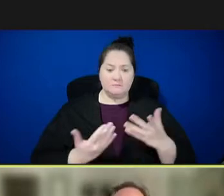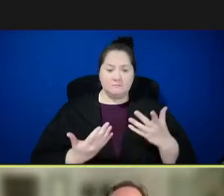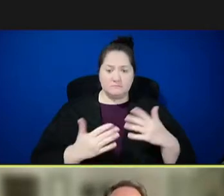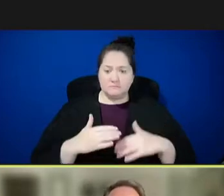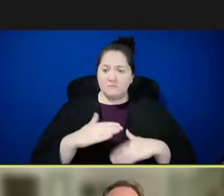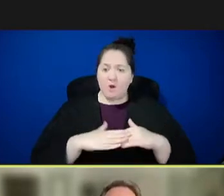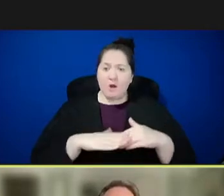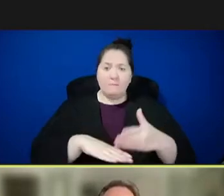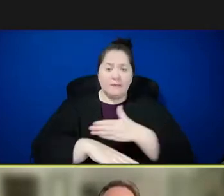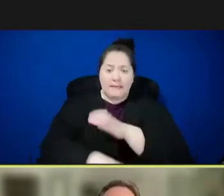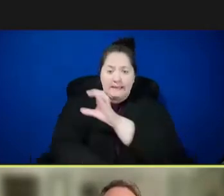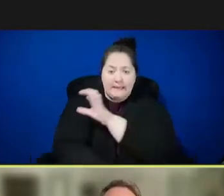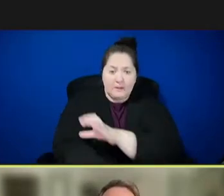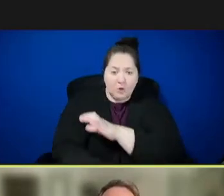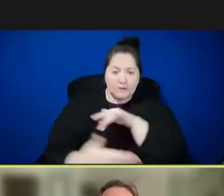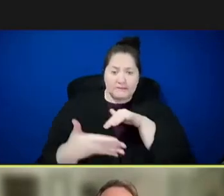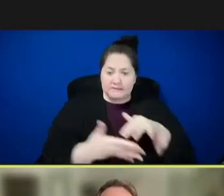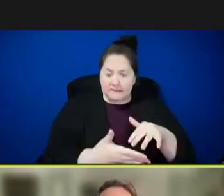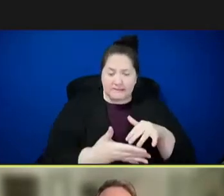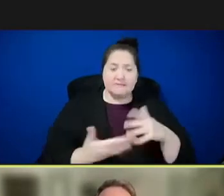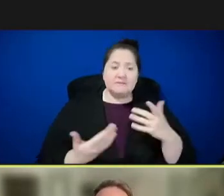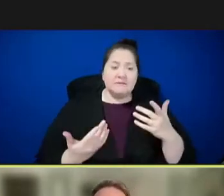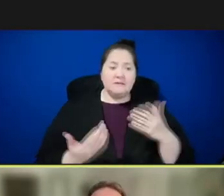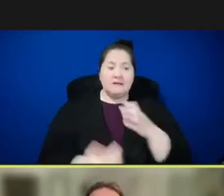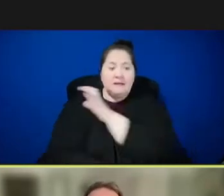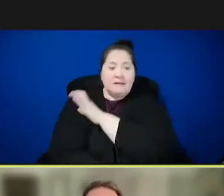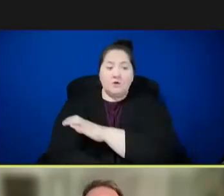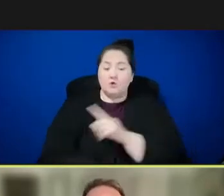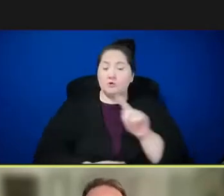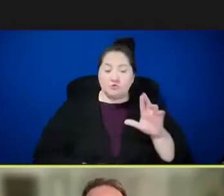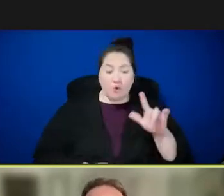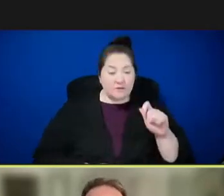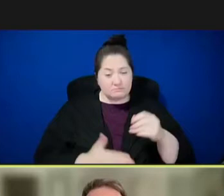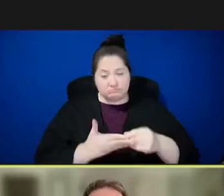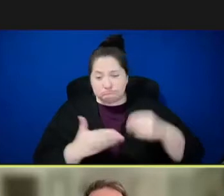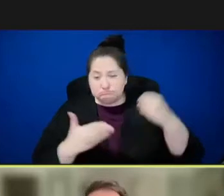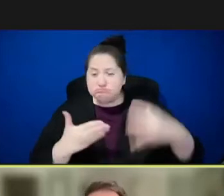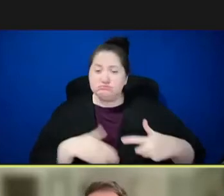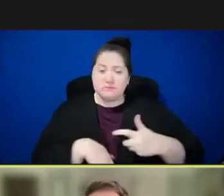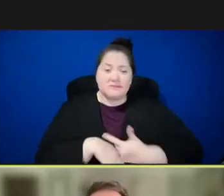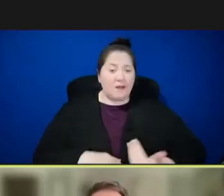Currently, for vaccines, clinical trials are hugely expensive, time-consuming, and not really